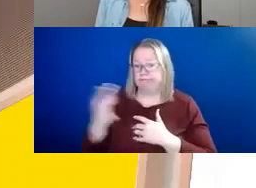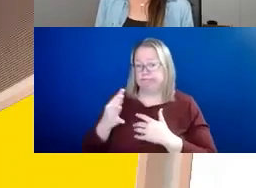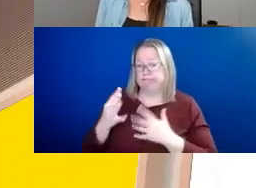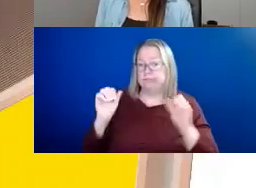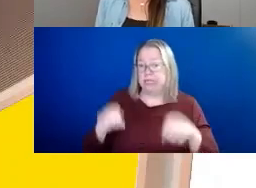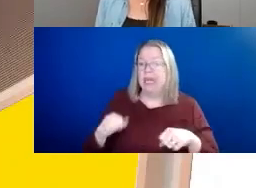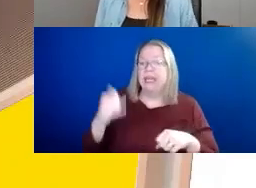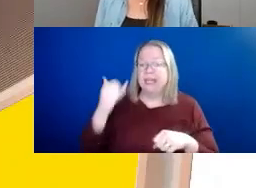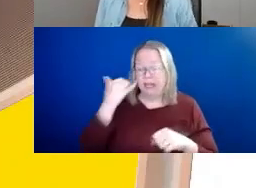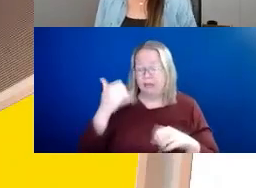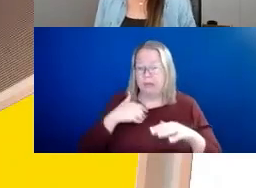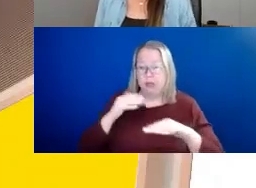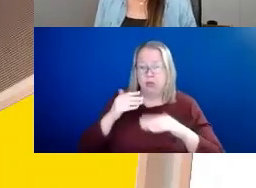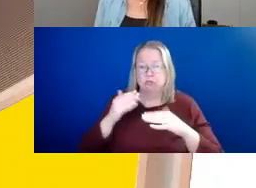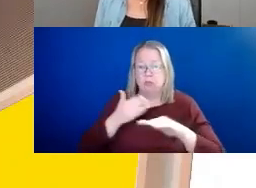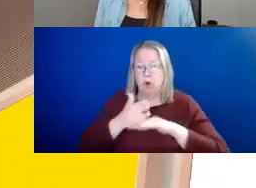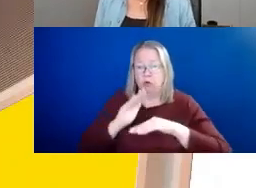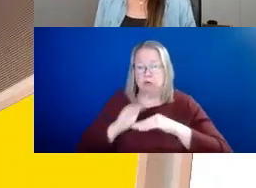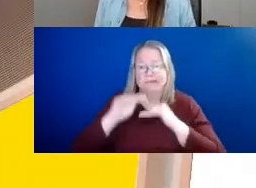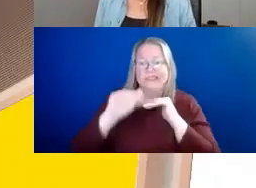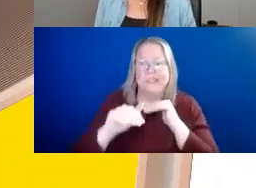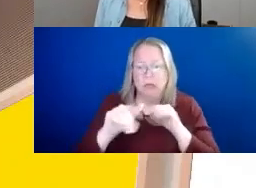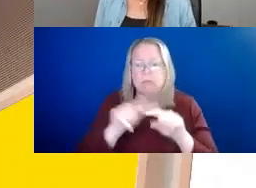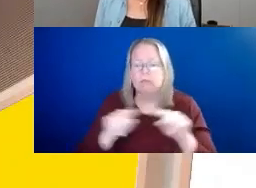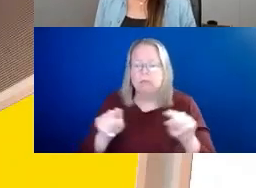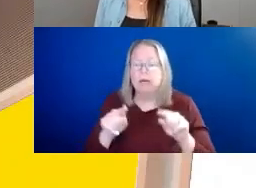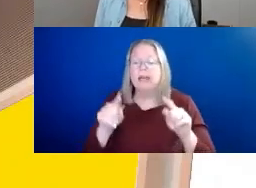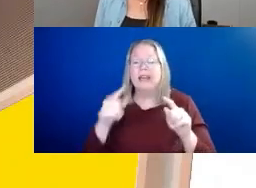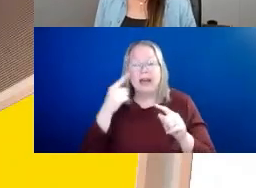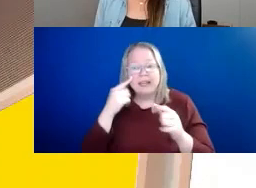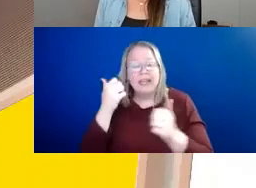overstepping but I just want to make sure 12:50:56 that for every session that everyone